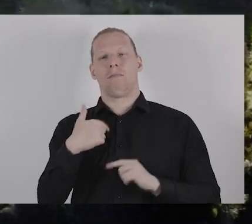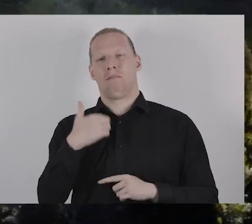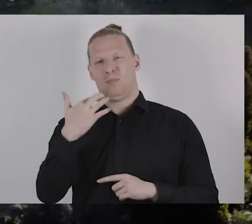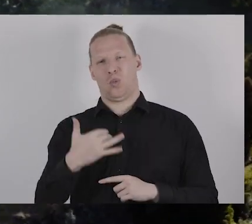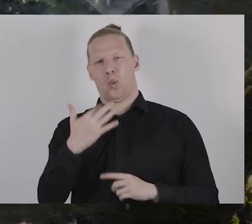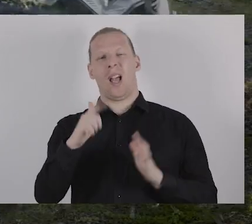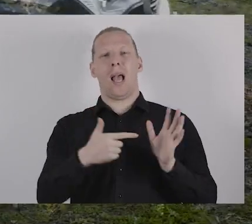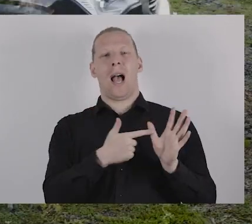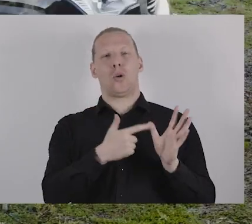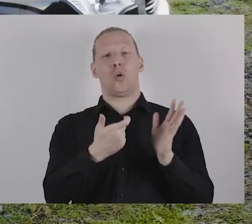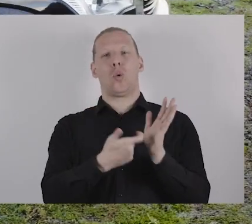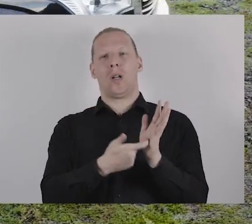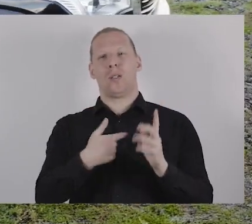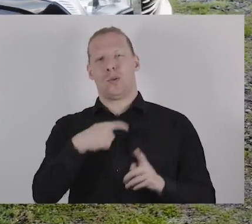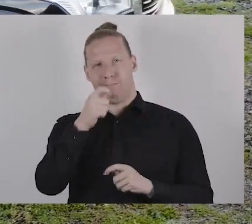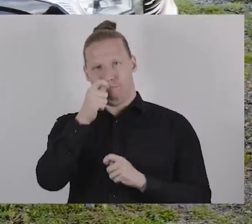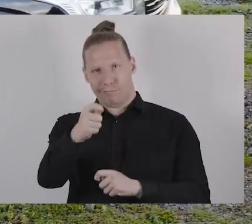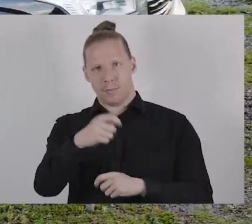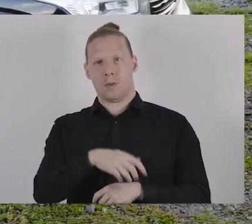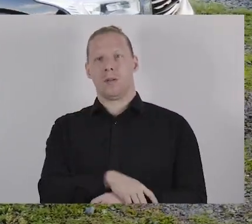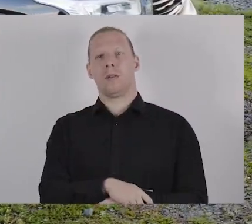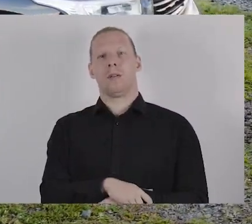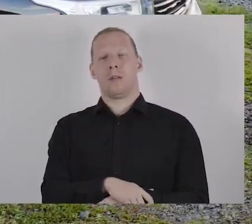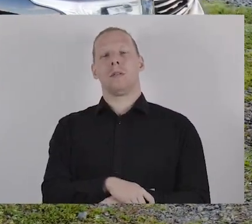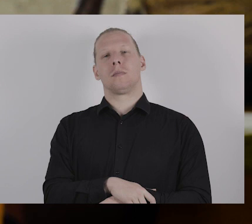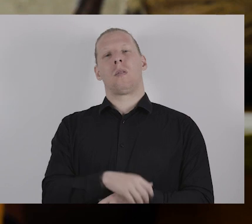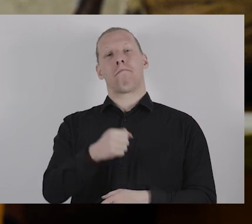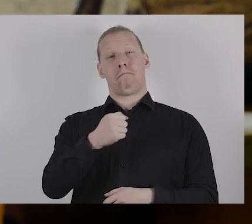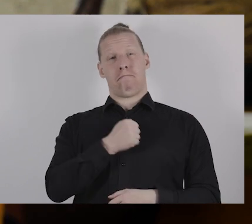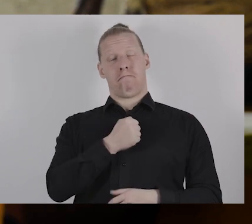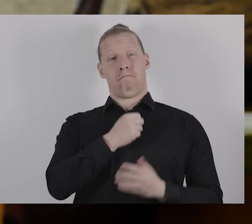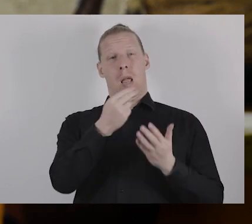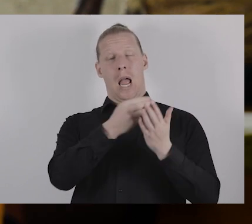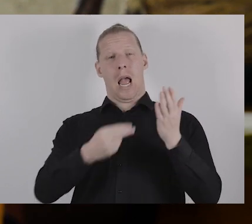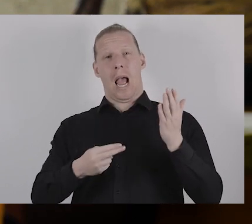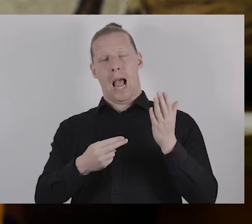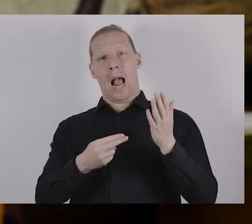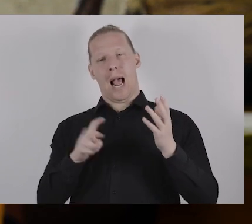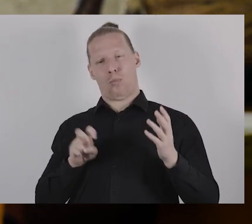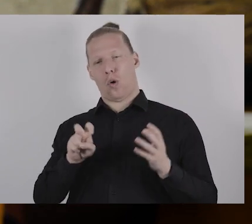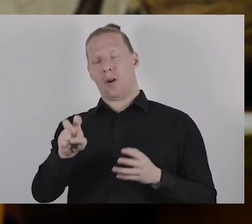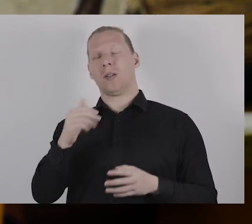Ko Anaru Ruka ahau. Tēnā koutou katoa. So my art journey goes back as long as I can remember.